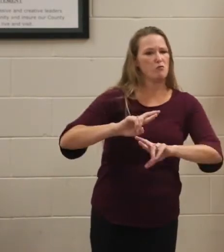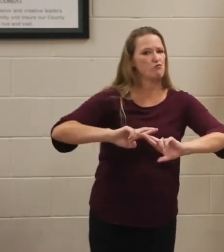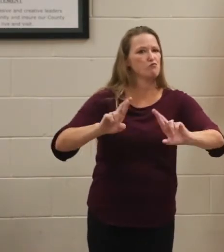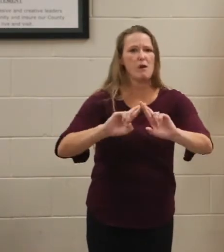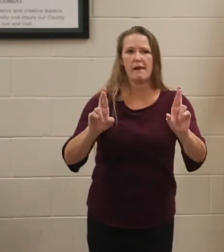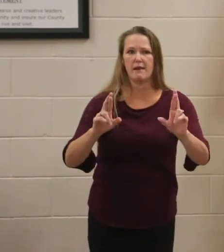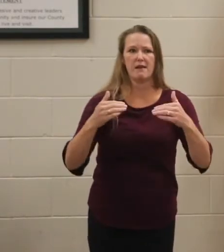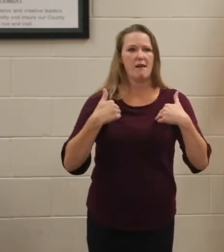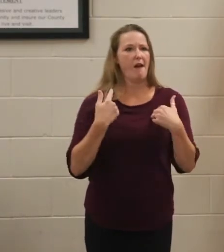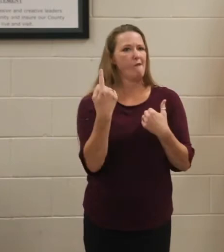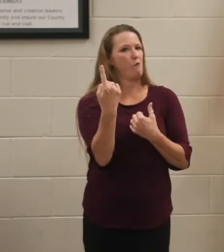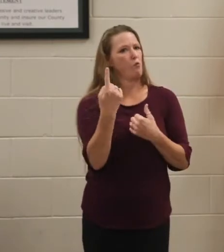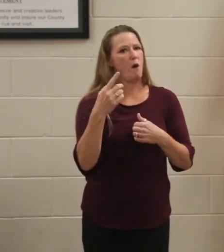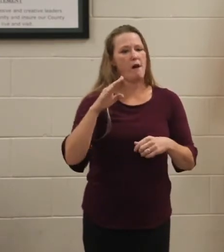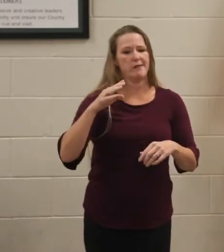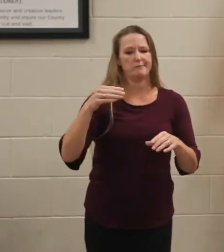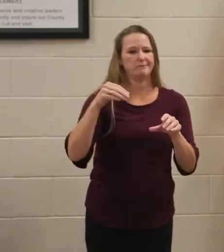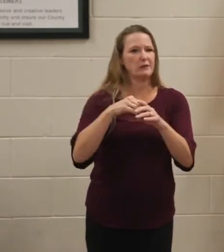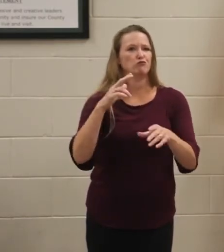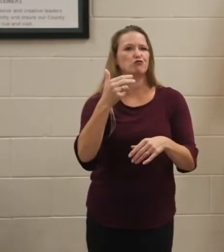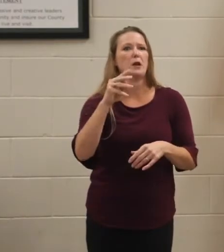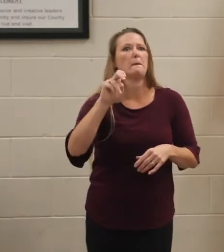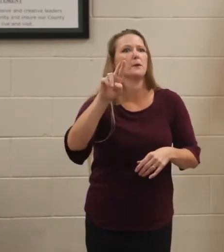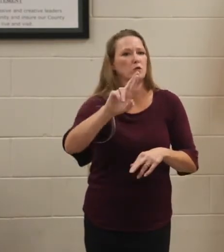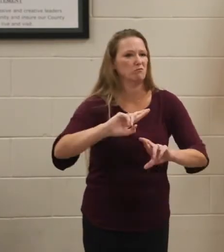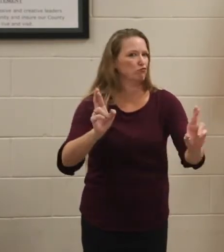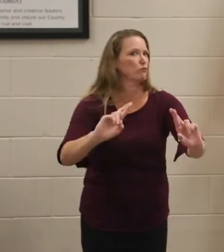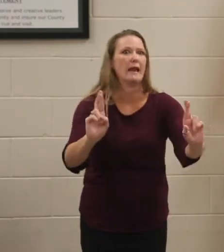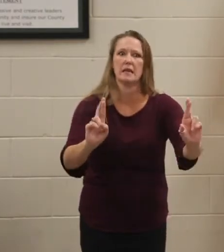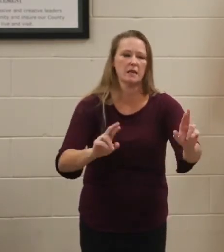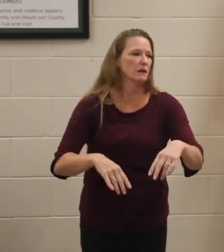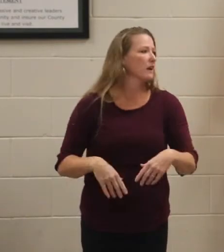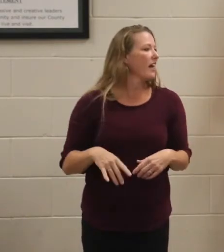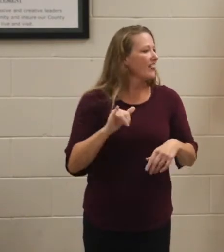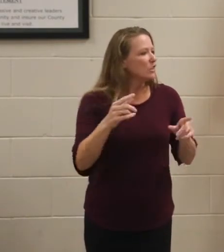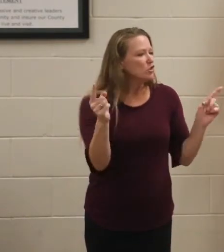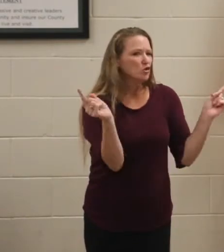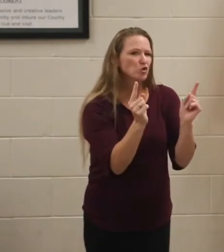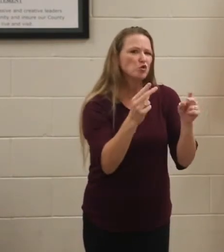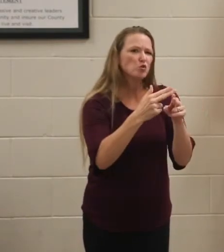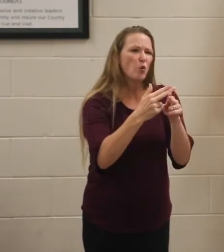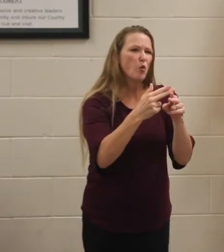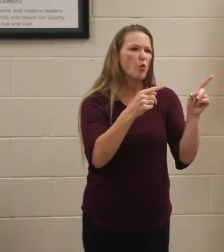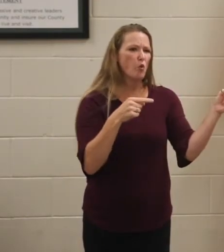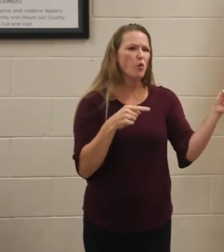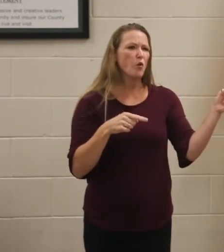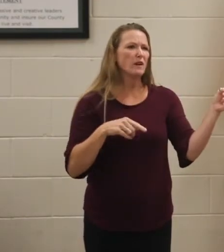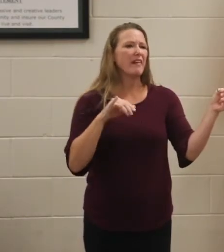The shorter weapon right there was located in between